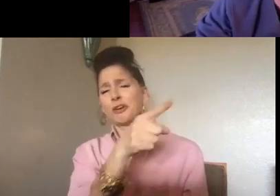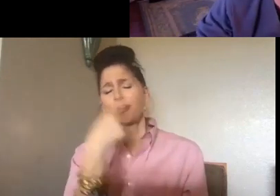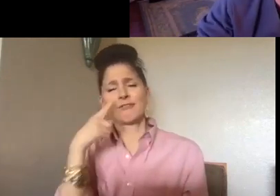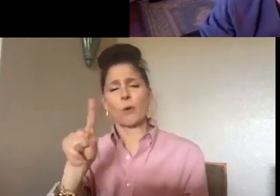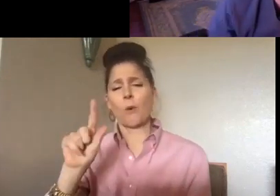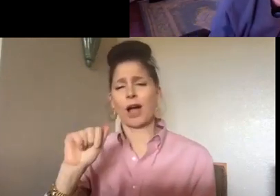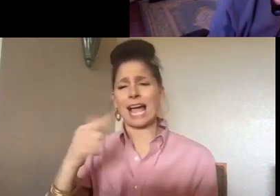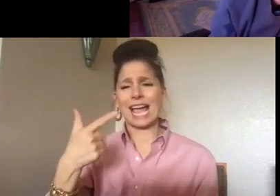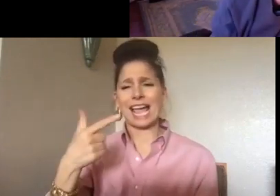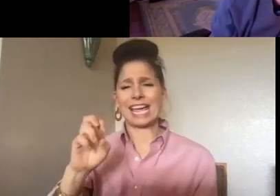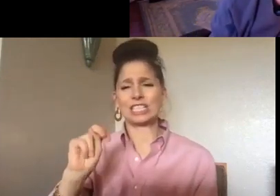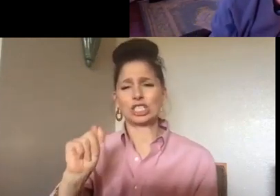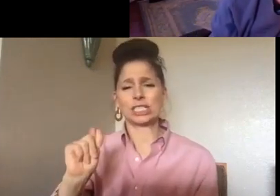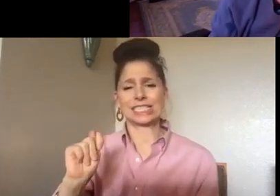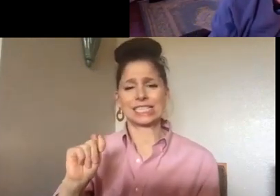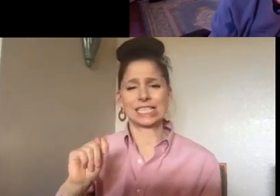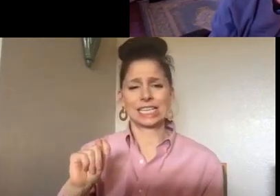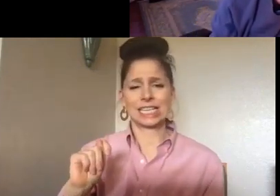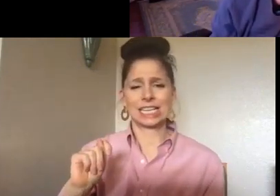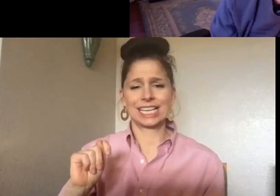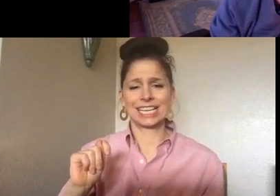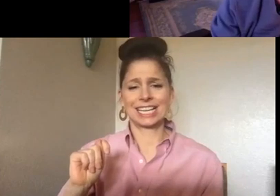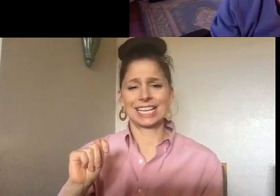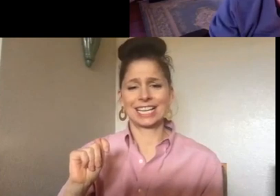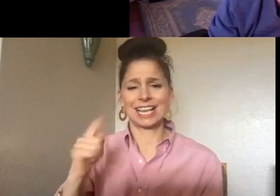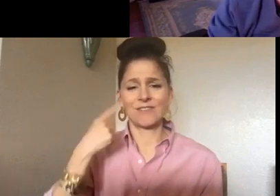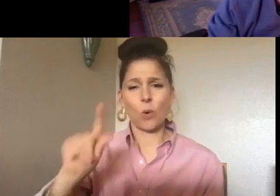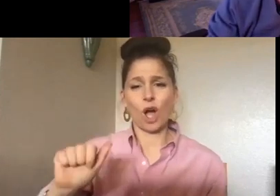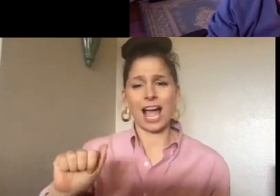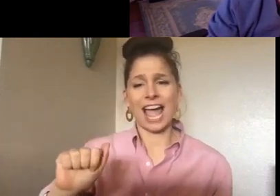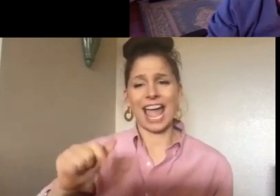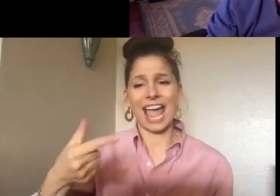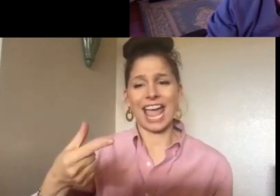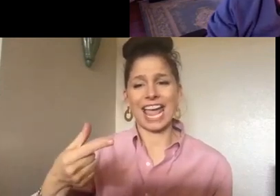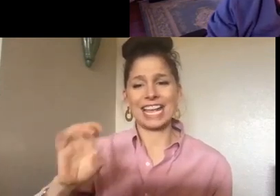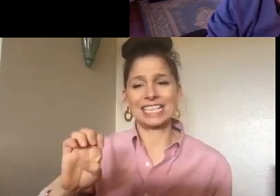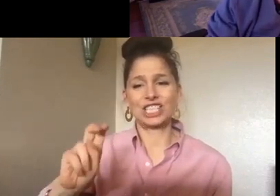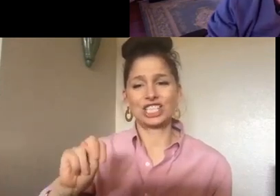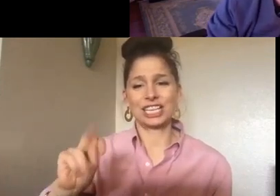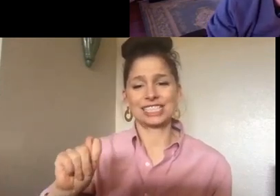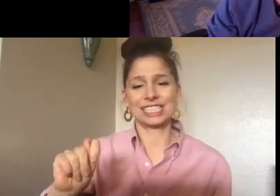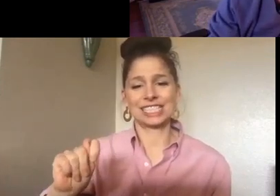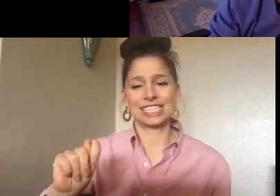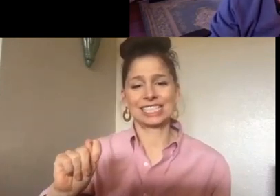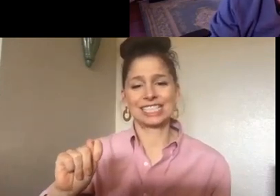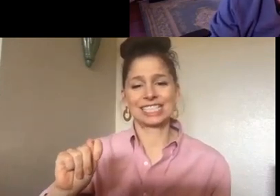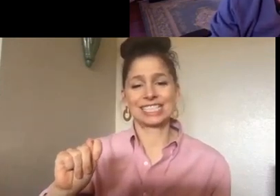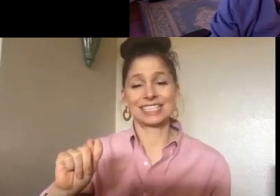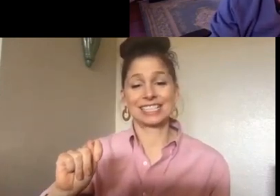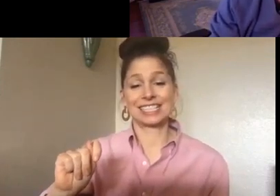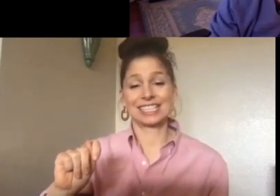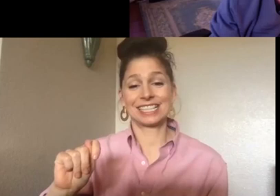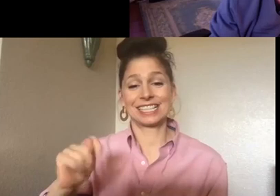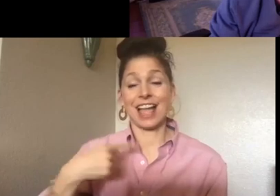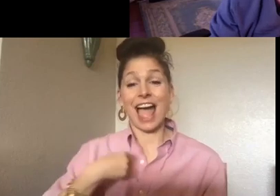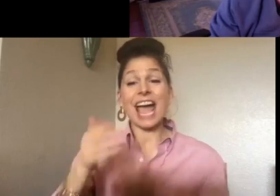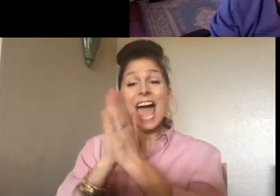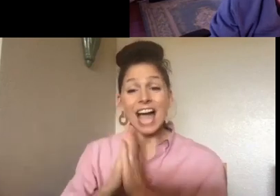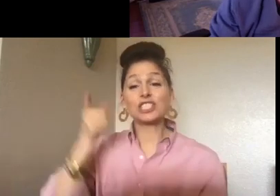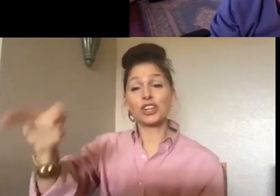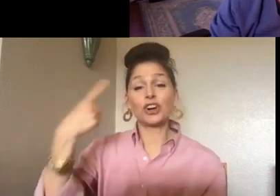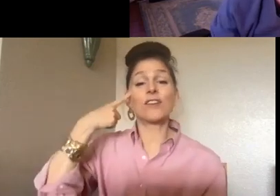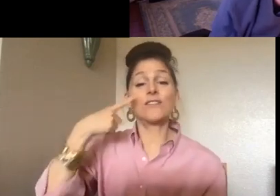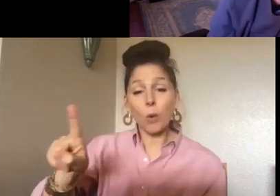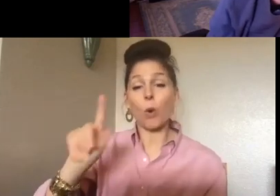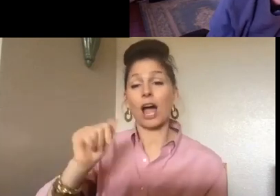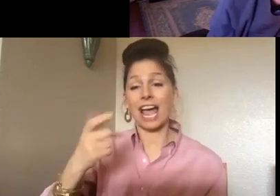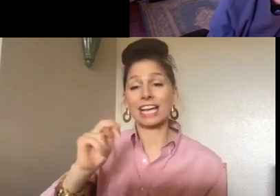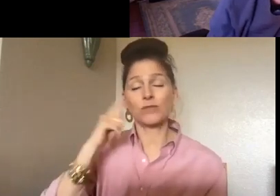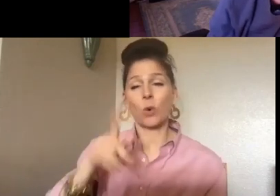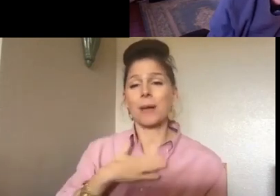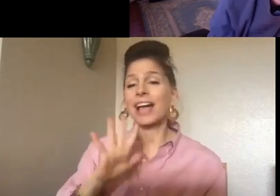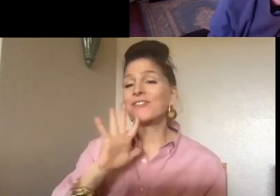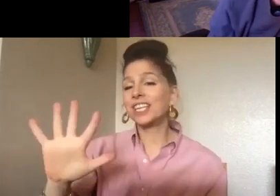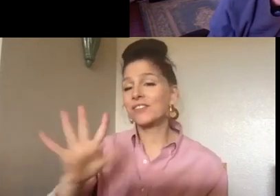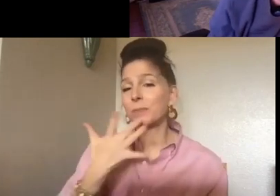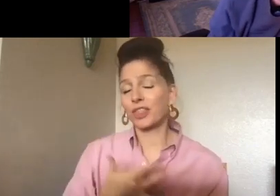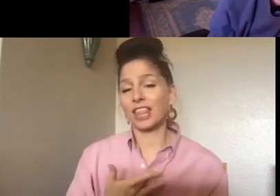I asked her for an agent. I asked her for an agent. Yeah, I had asked her for an agent for